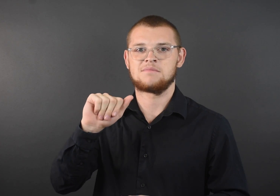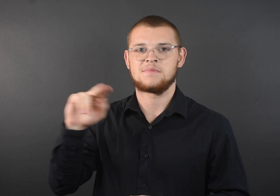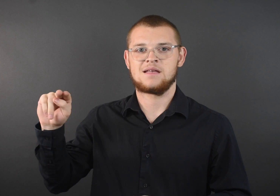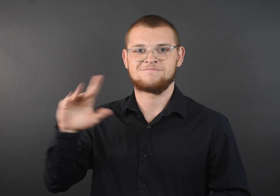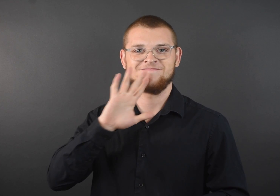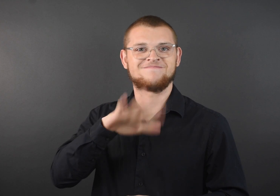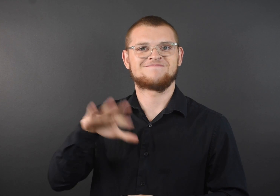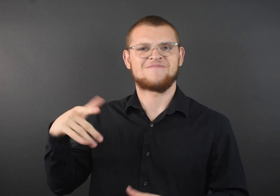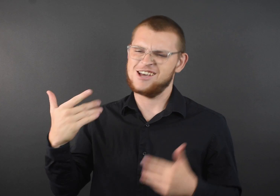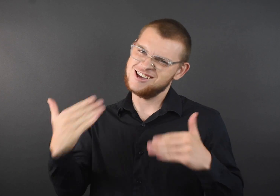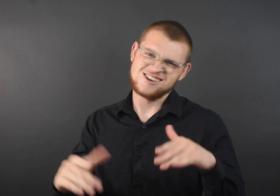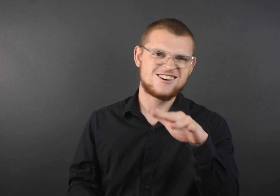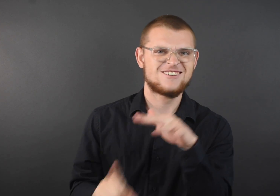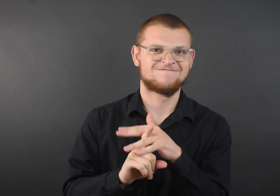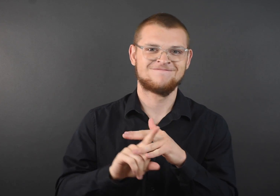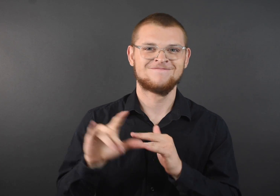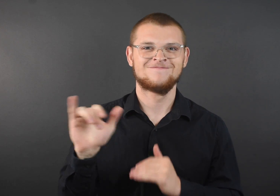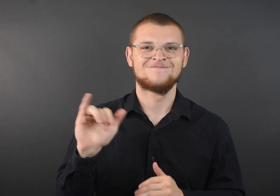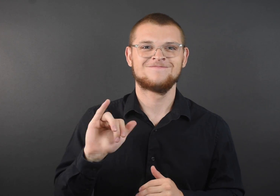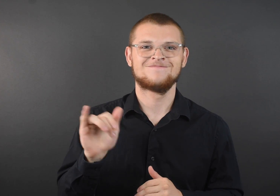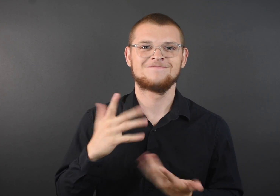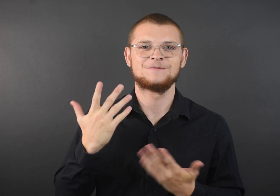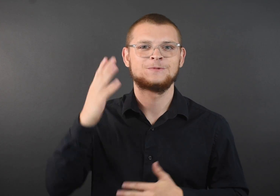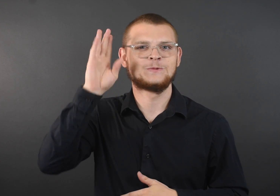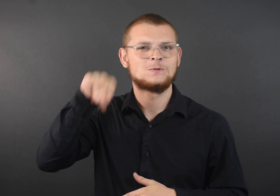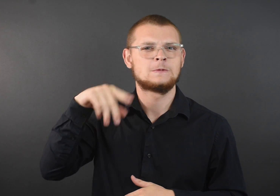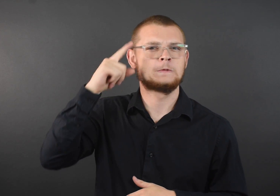"This is one and done," she said. "I don't have to worry for a month